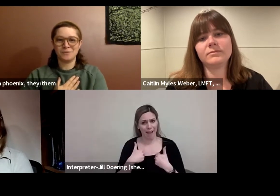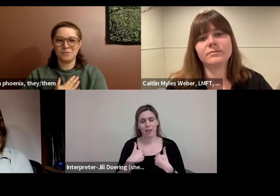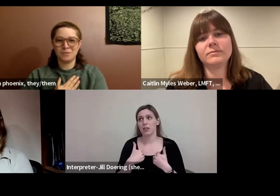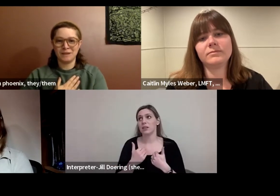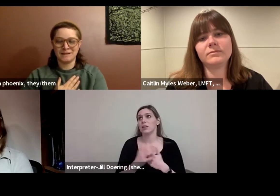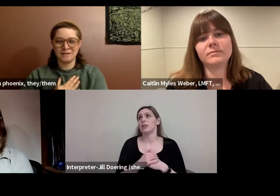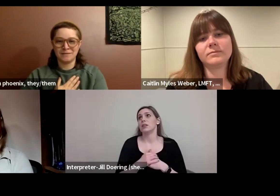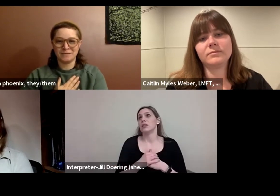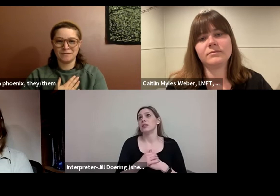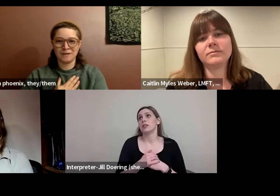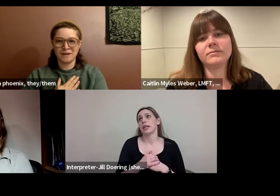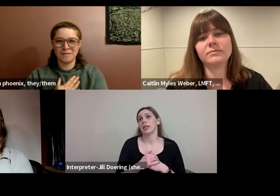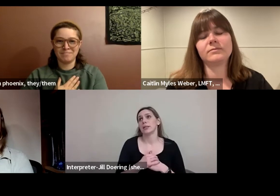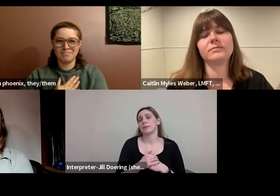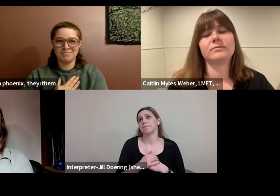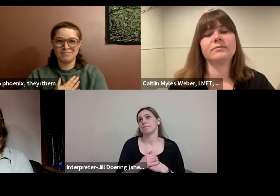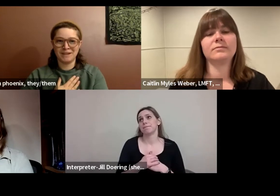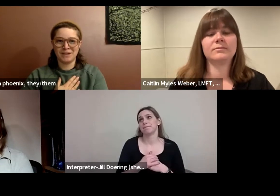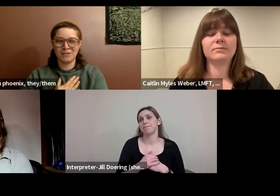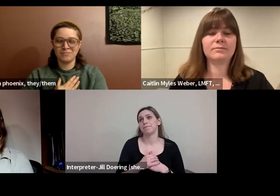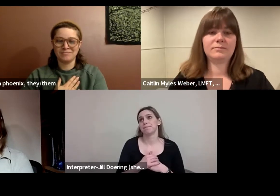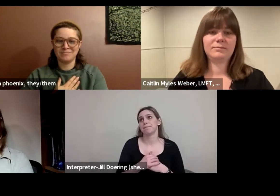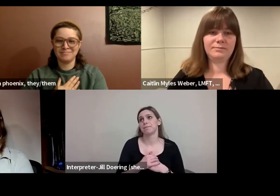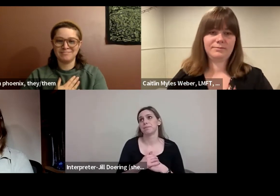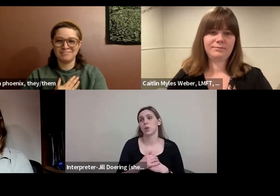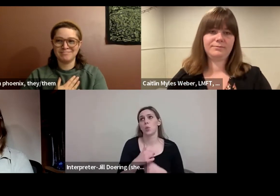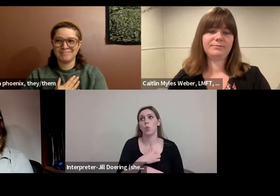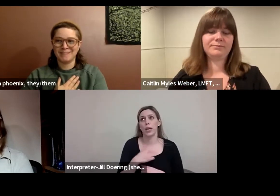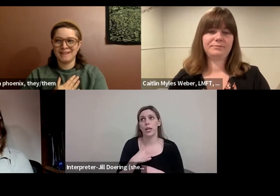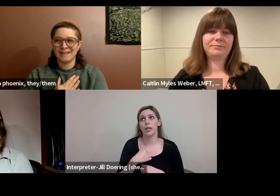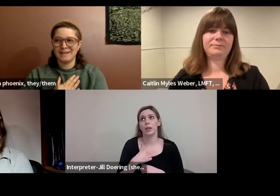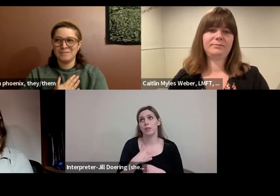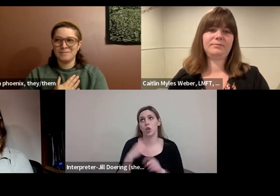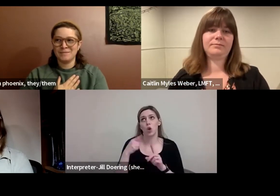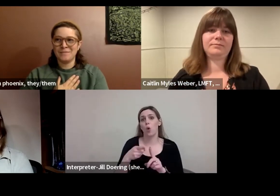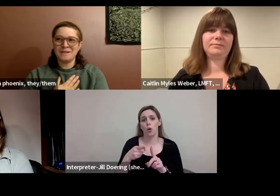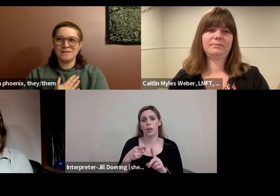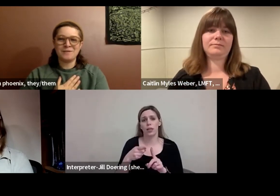to a place of, you know, coming close